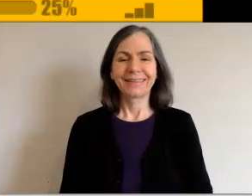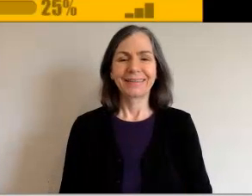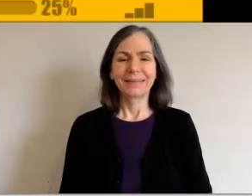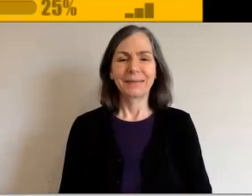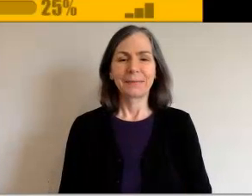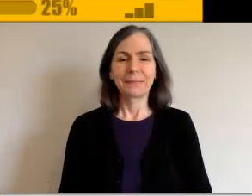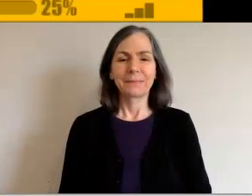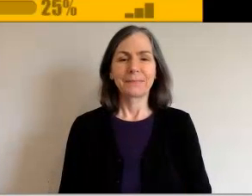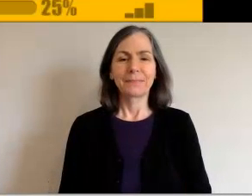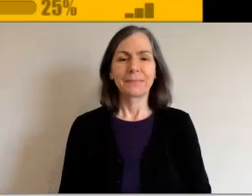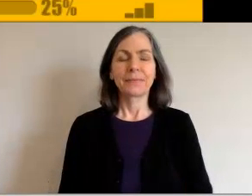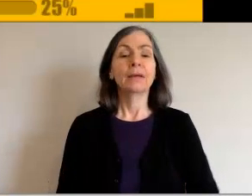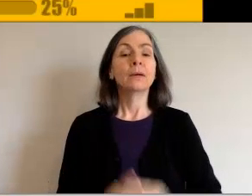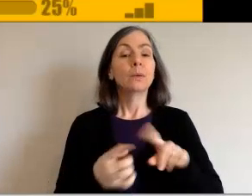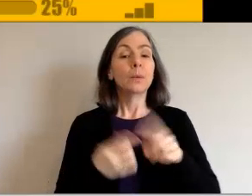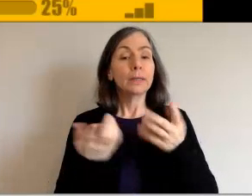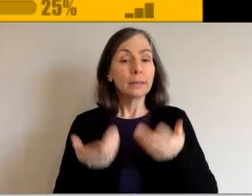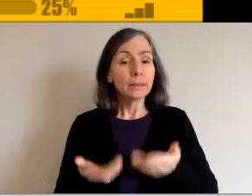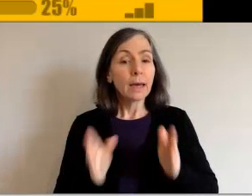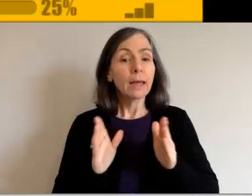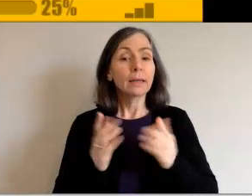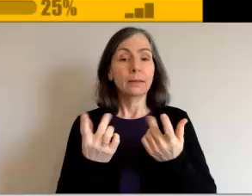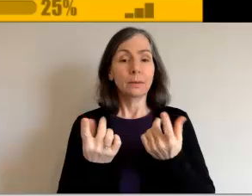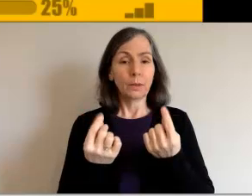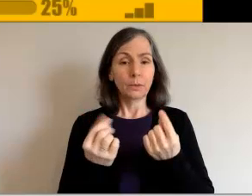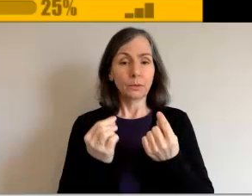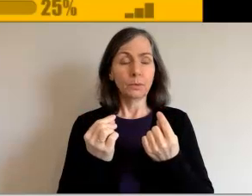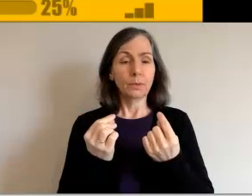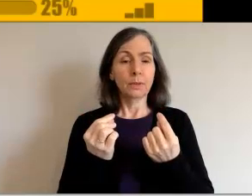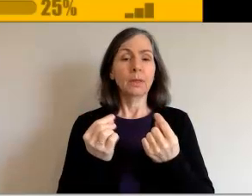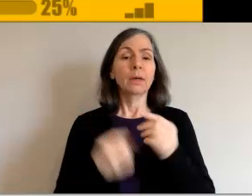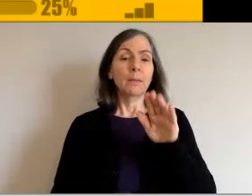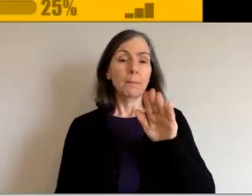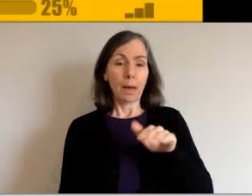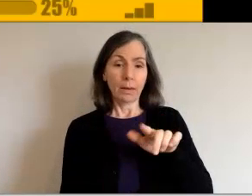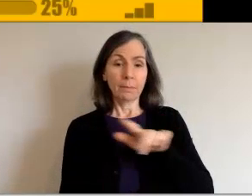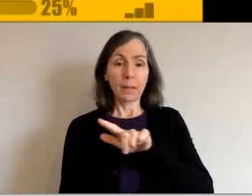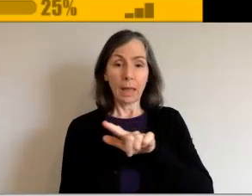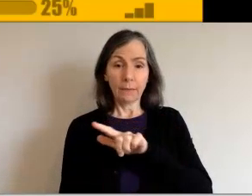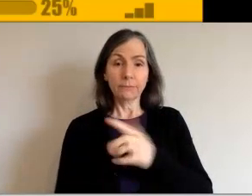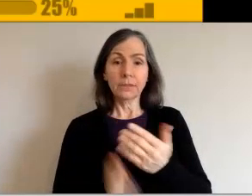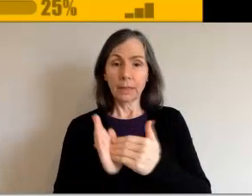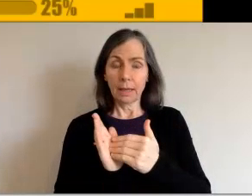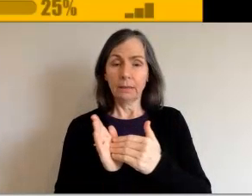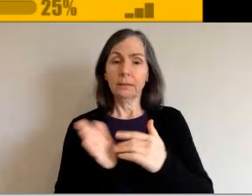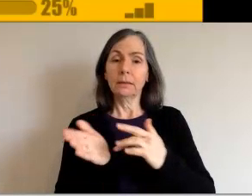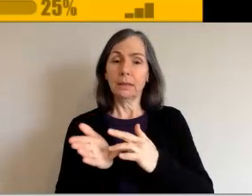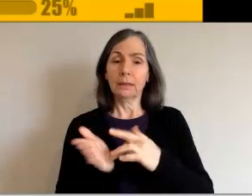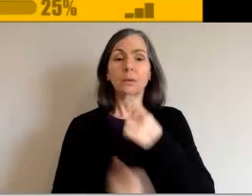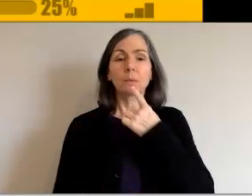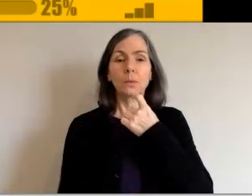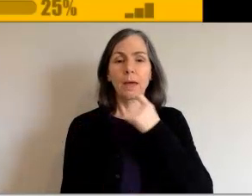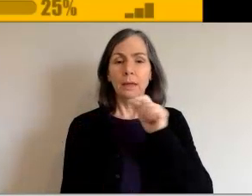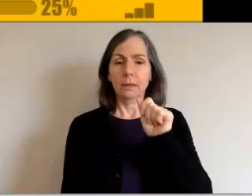Once you are done you need to go to the bottom left corner. You can click on the red arrow.